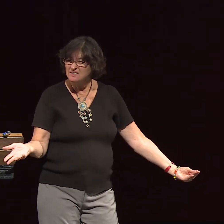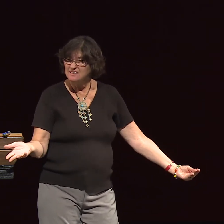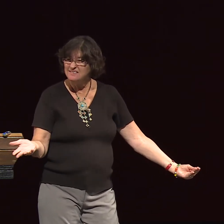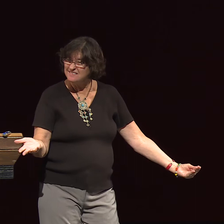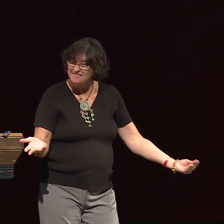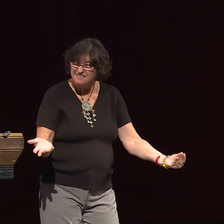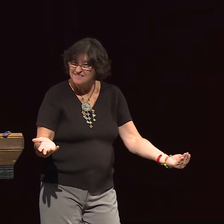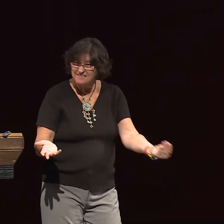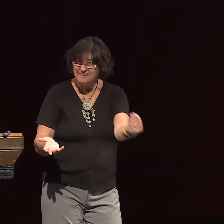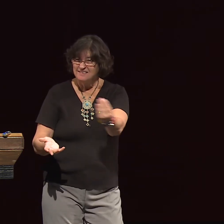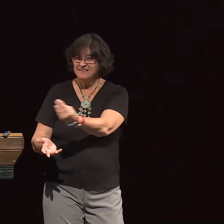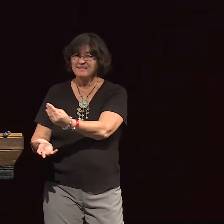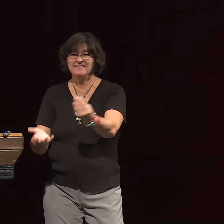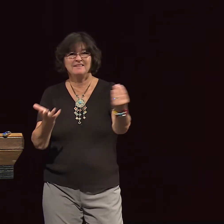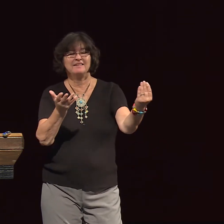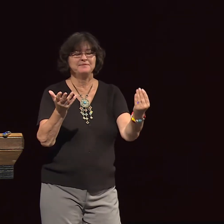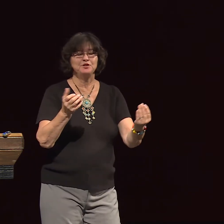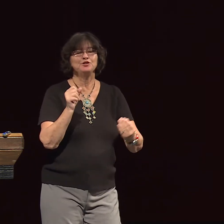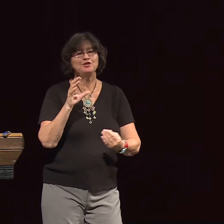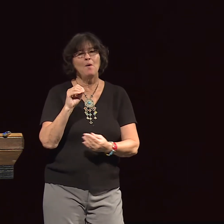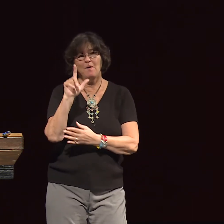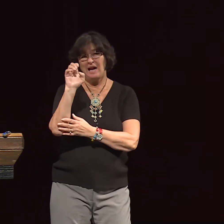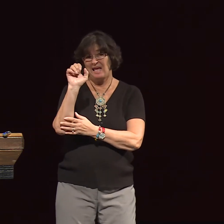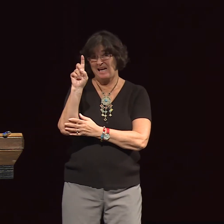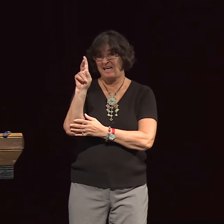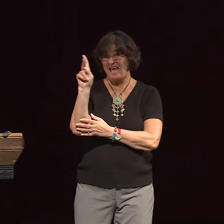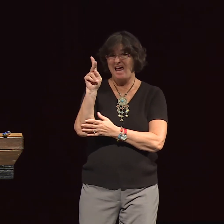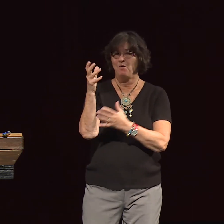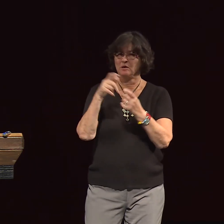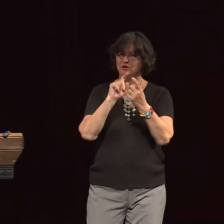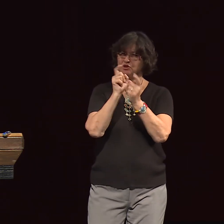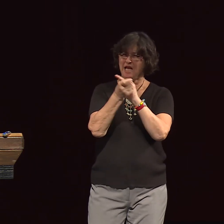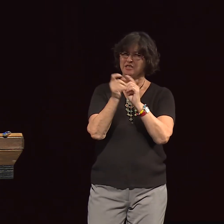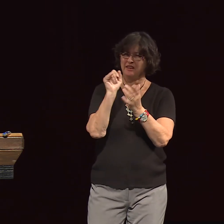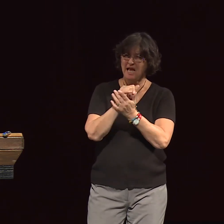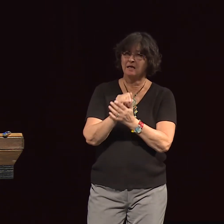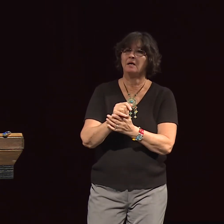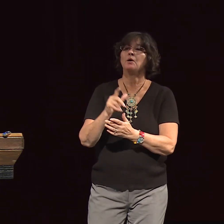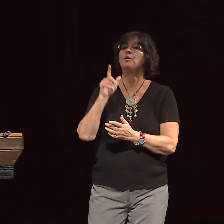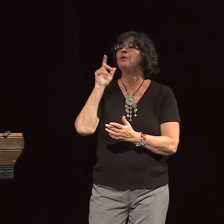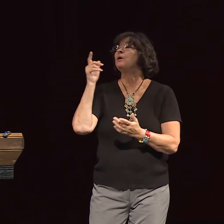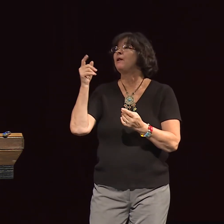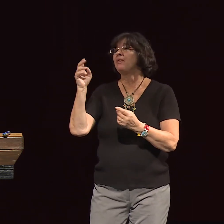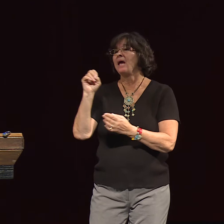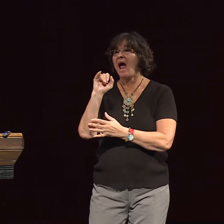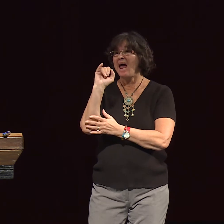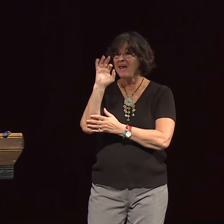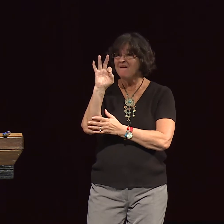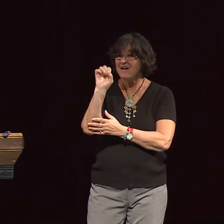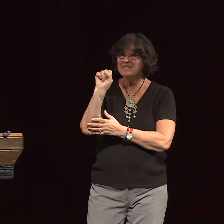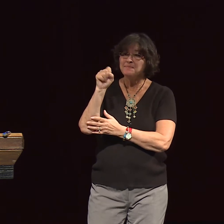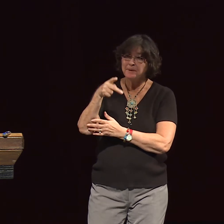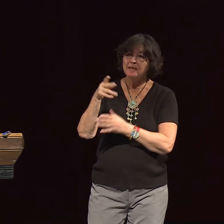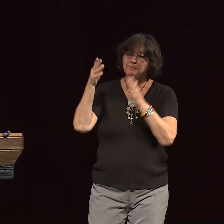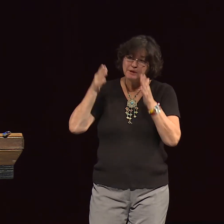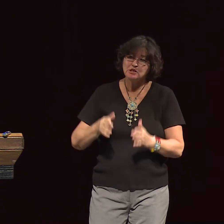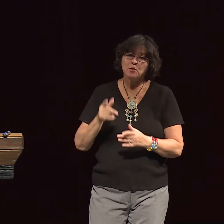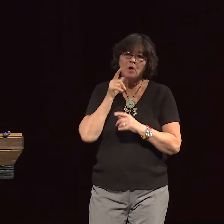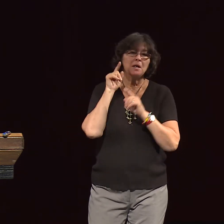Where does the report go? So LEAD-K really wants to change that. They want the IFSP person,